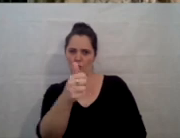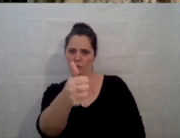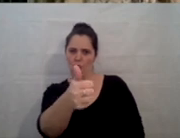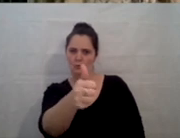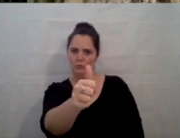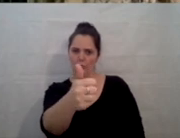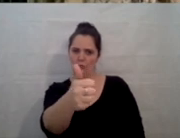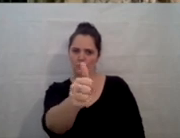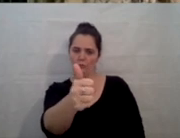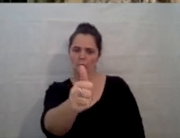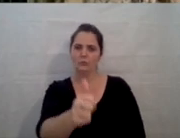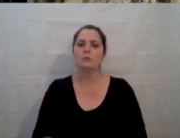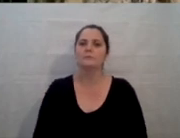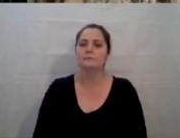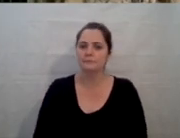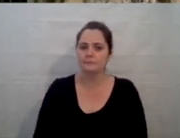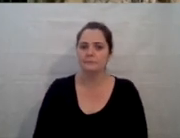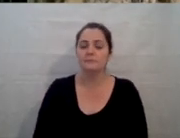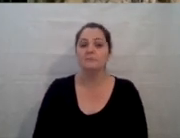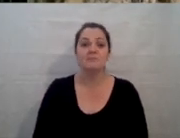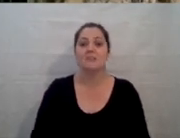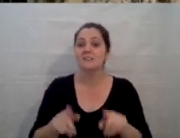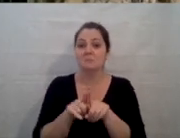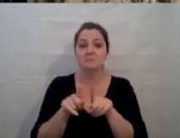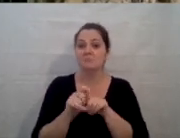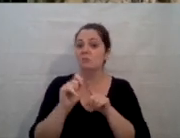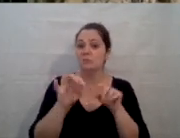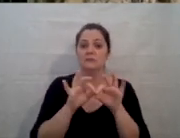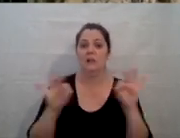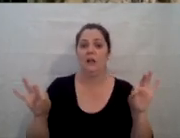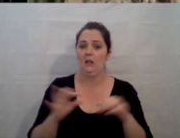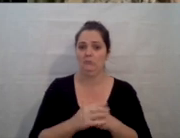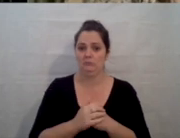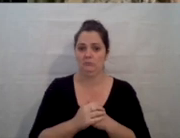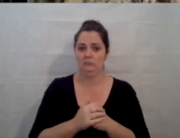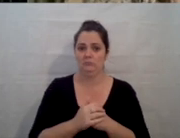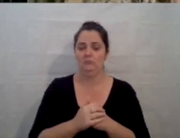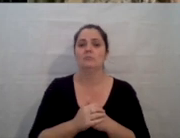sighting stick as well. You can take your siding stick and you can measure from the top of Atticus's